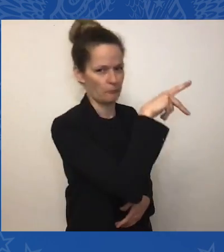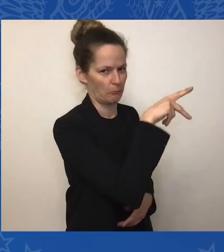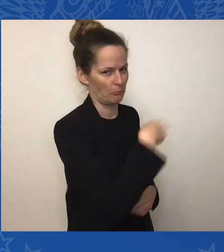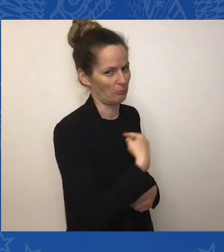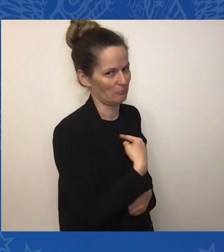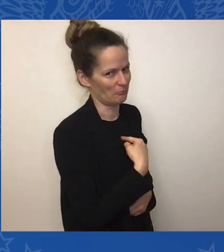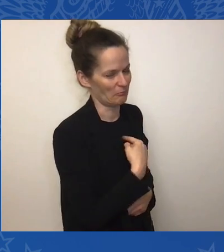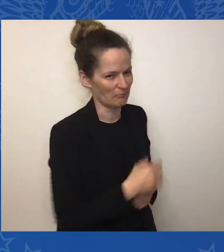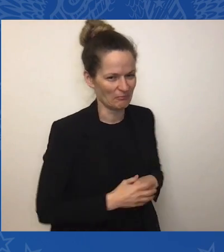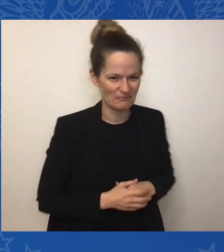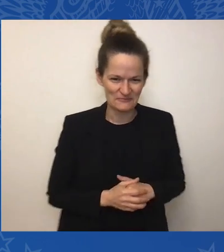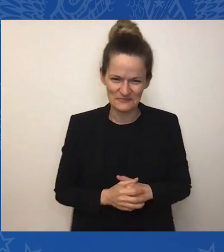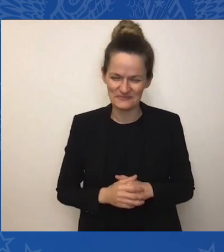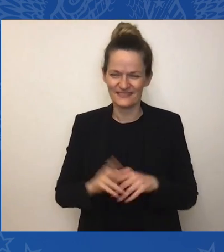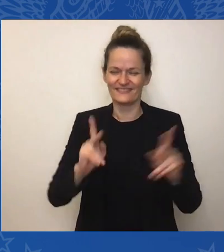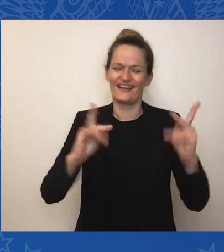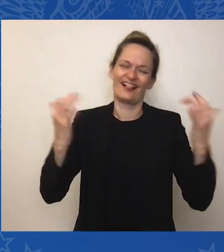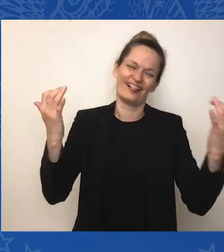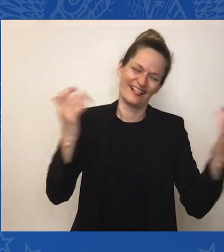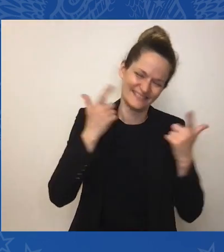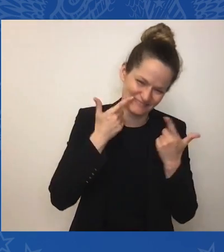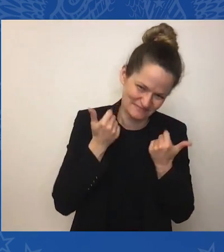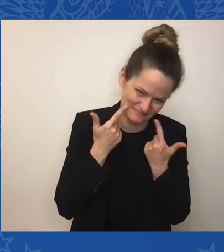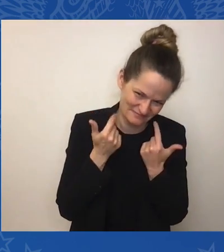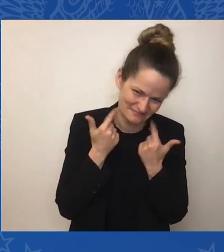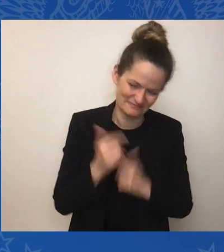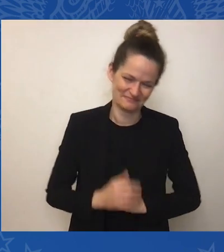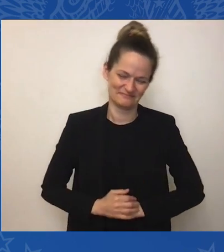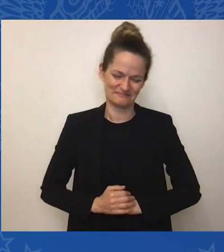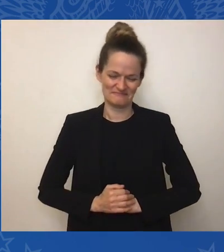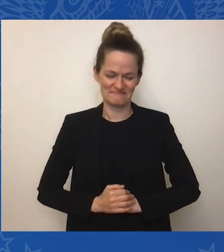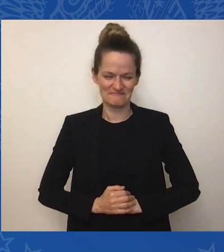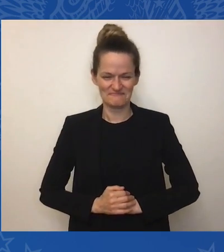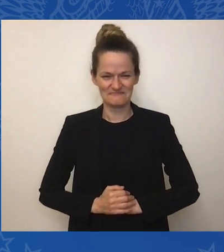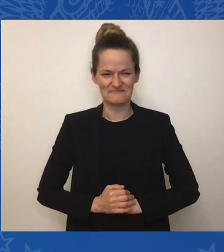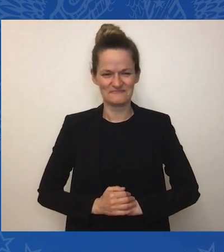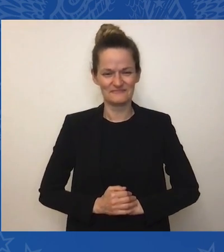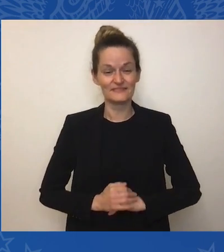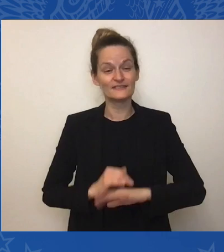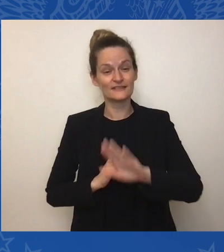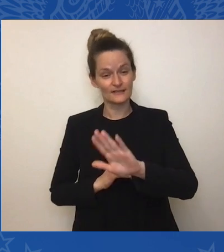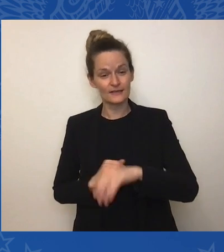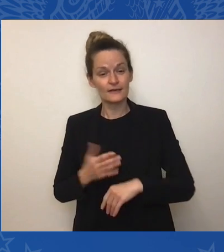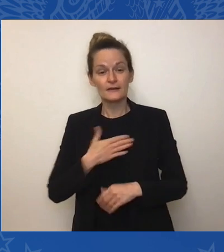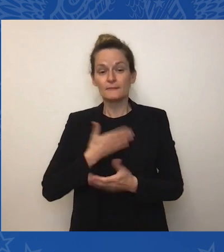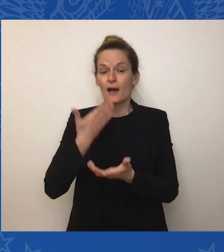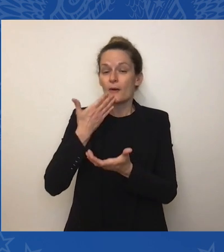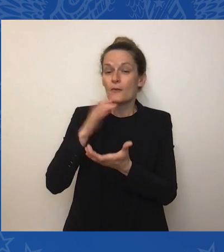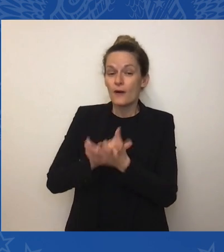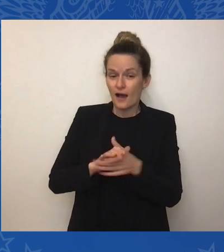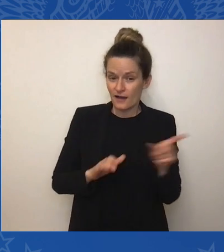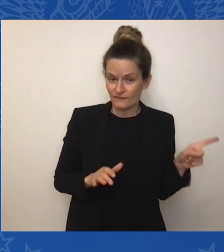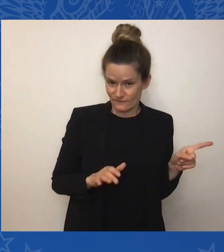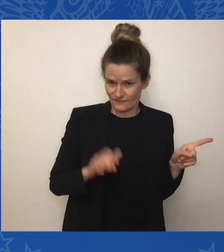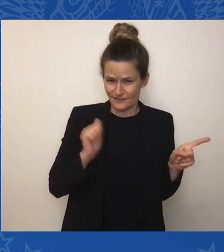Not only can she speak five different languages, whatever language she's speaking, you better damn well listen, man.